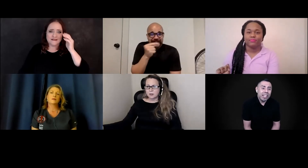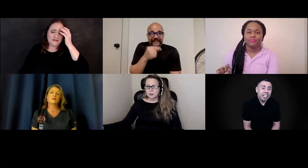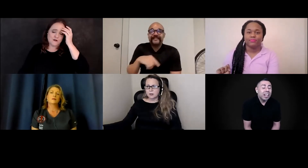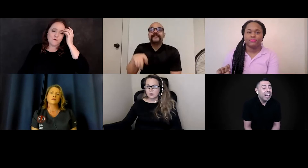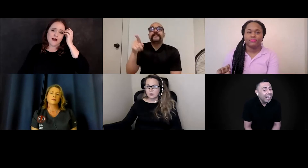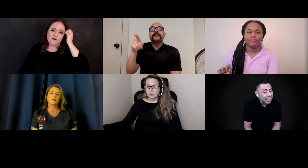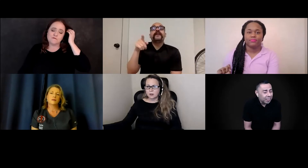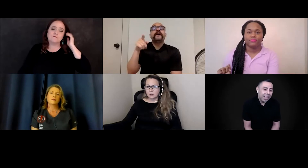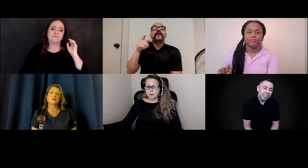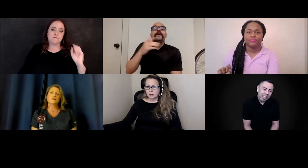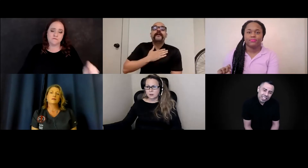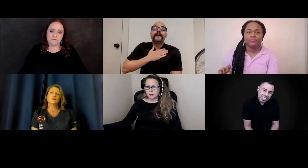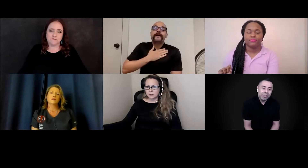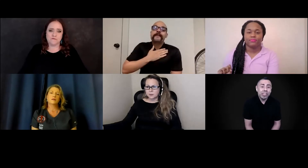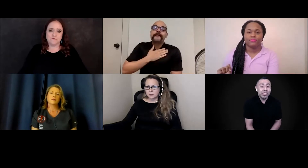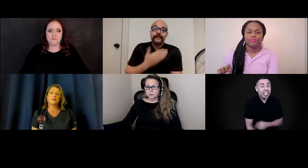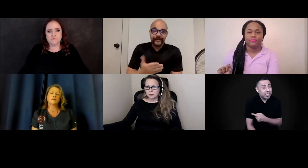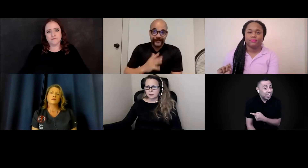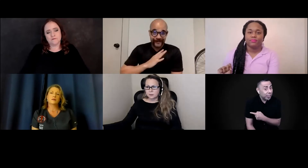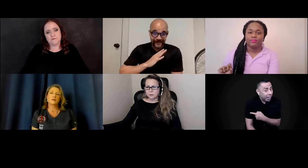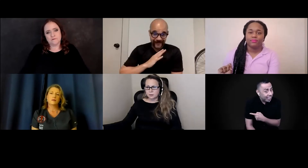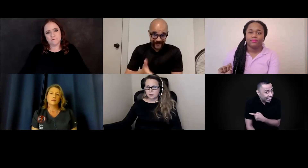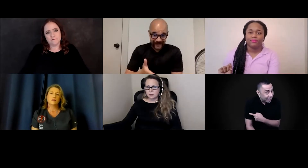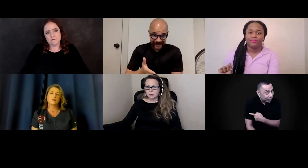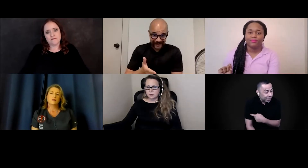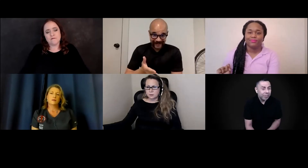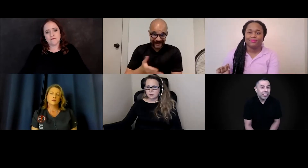And so I've asked, hey, and hinted there's an agency nearby that can help.